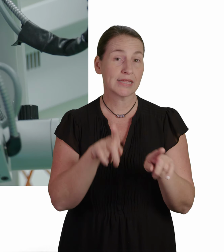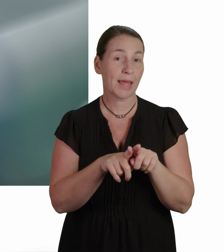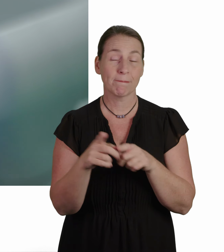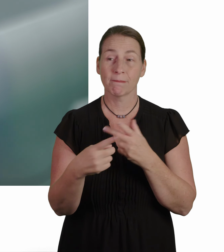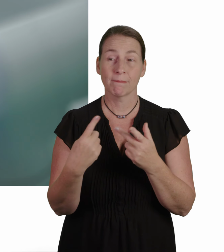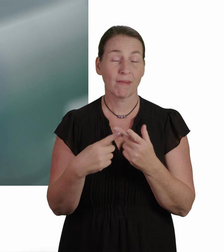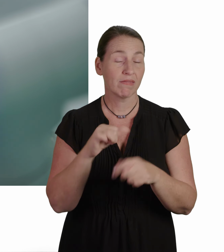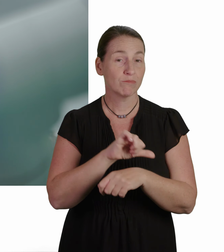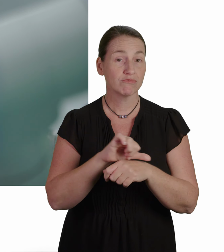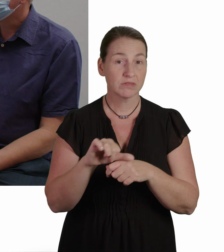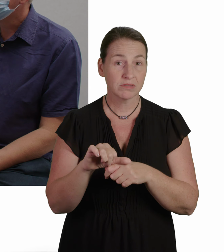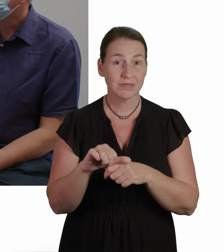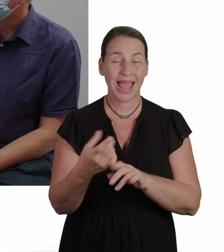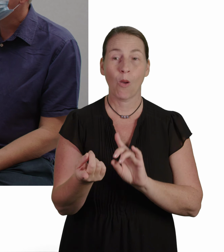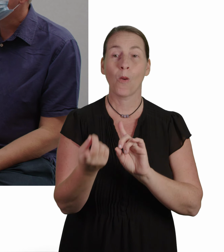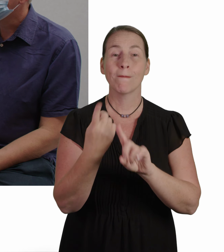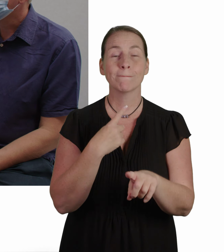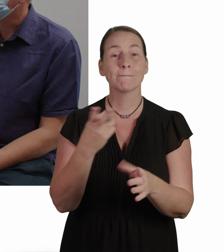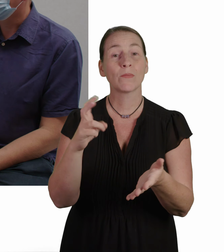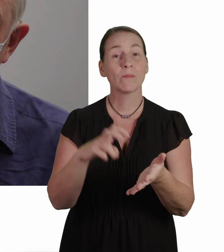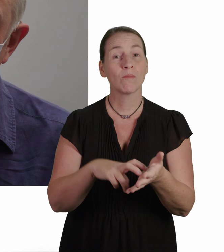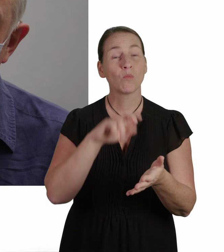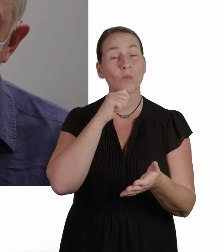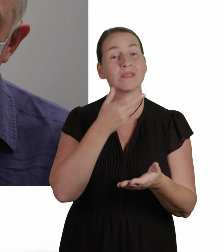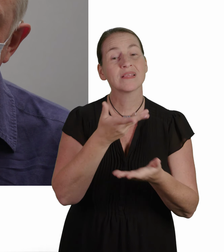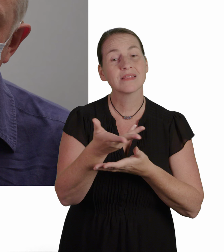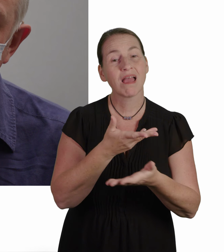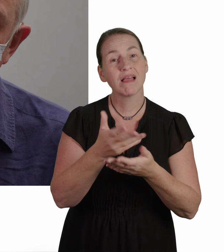and at your outcome appointment we will be discussing with you your individual risks.